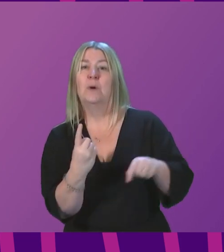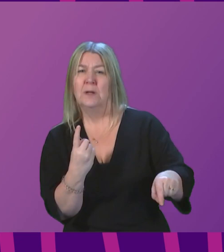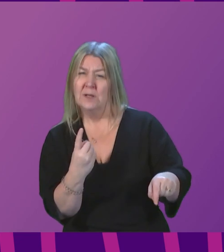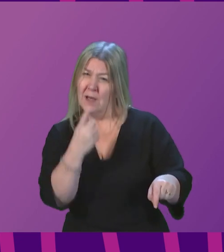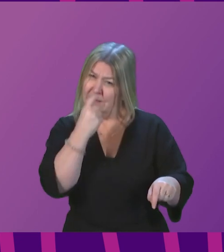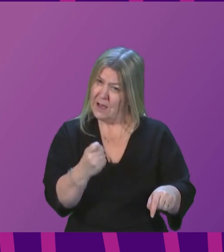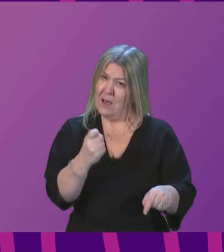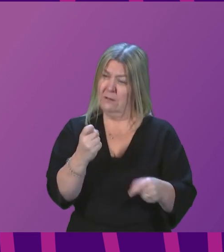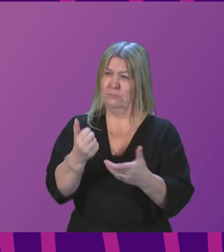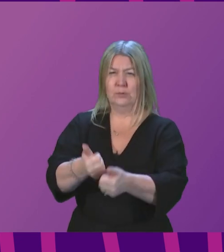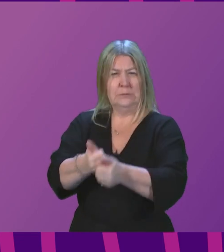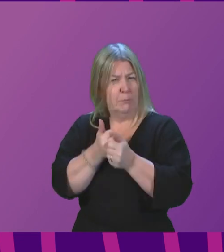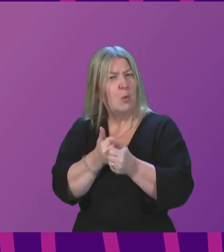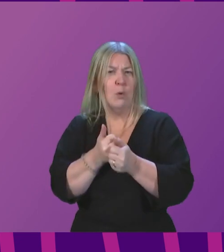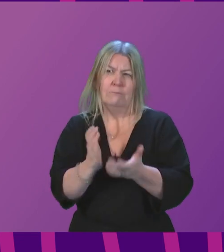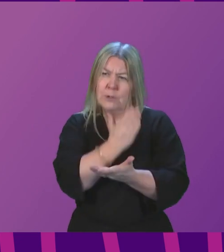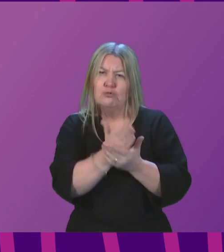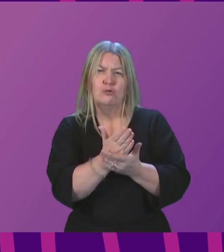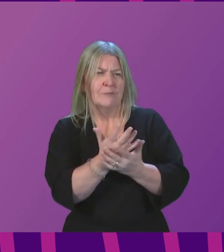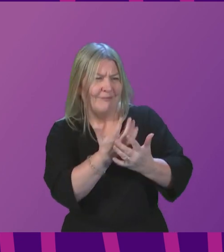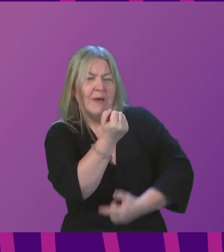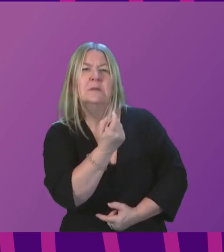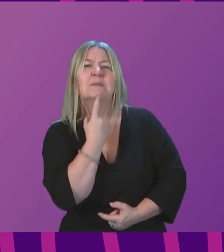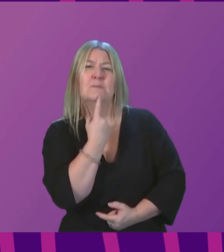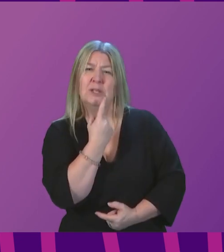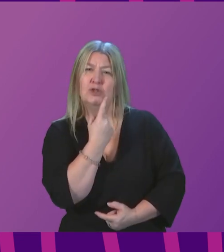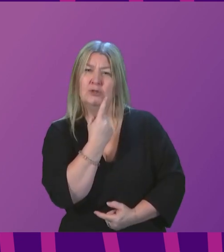that information, as a matter of urgency?